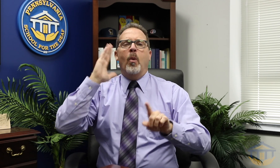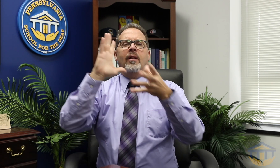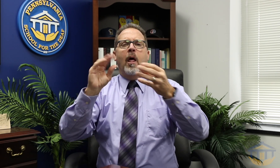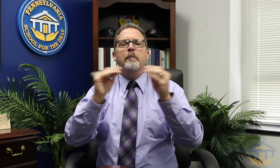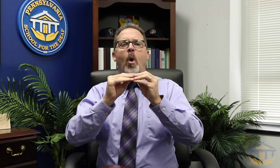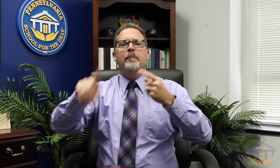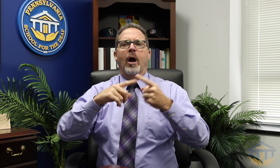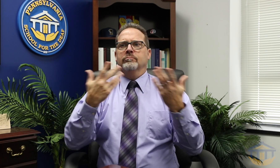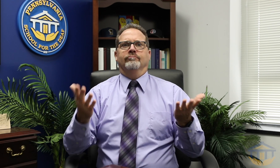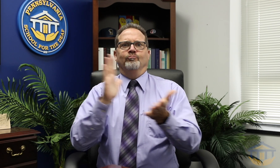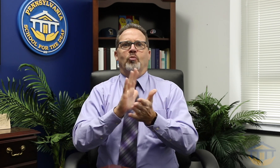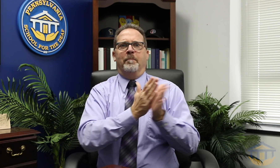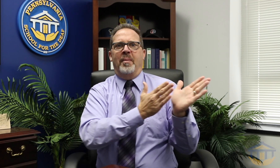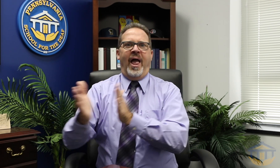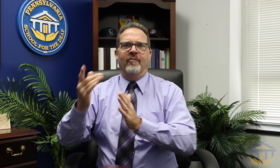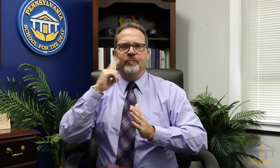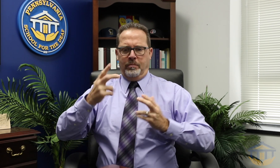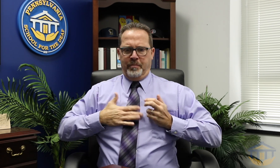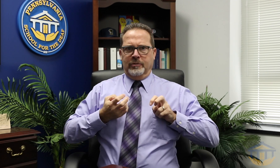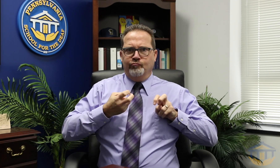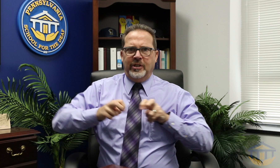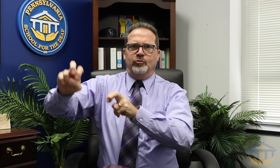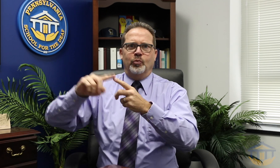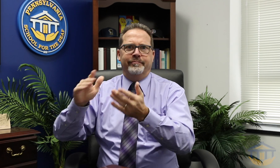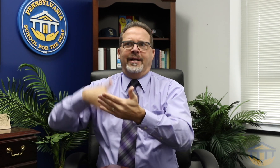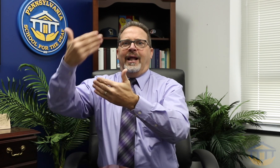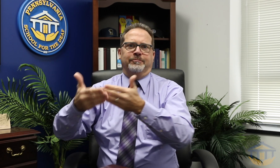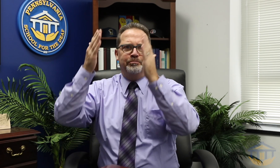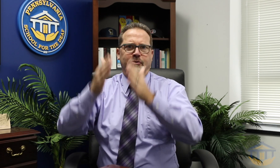share with you some new information about the transition from me to Melissa Draganac-Hawk,